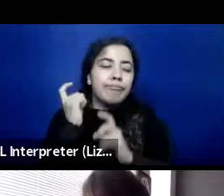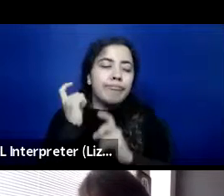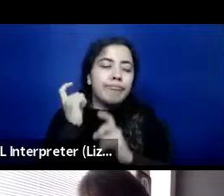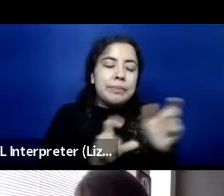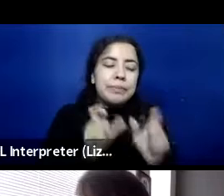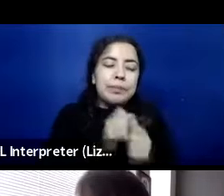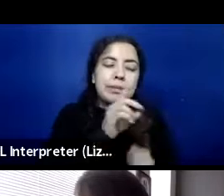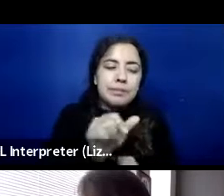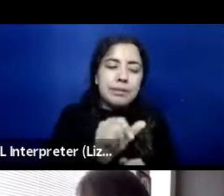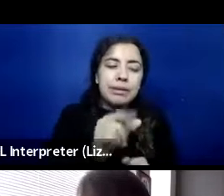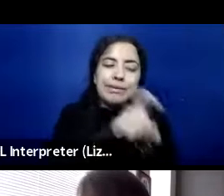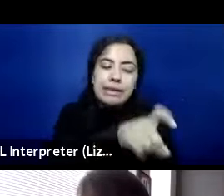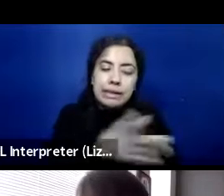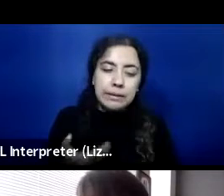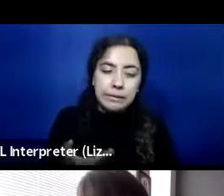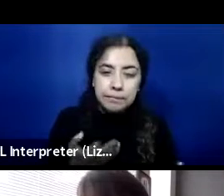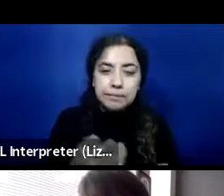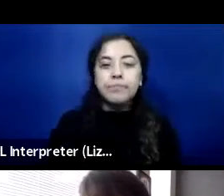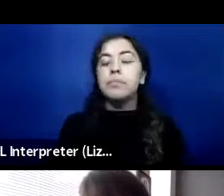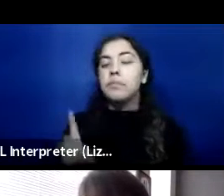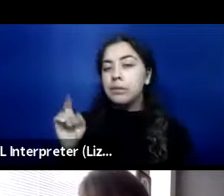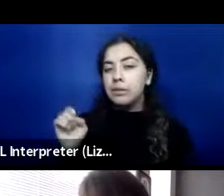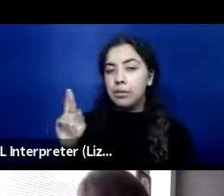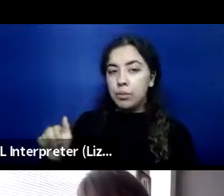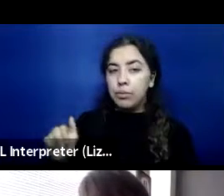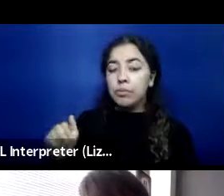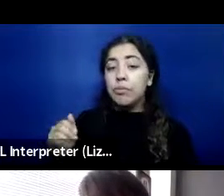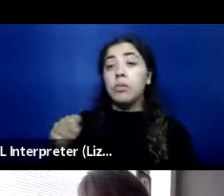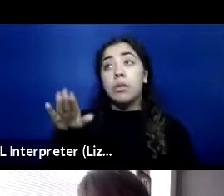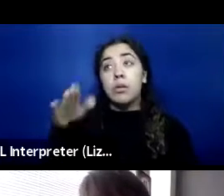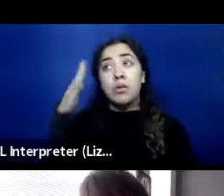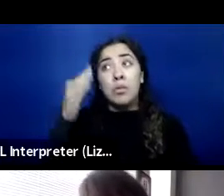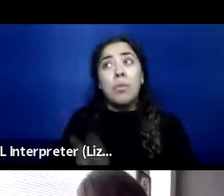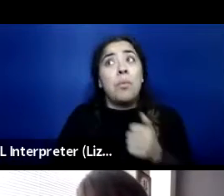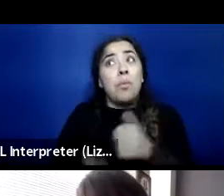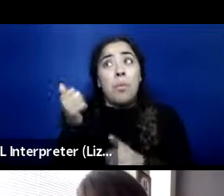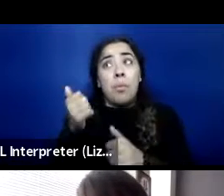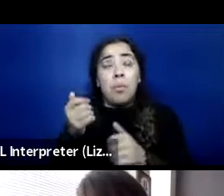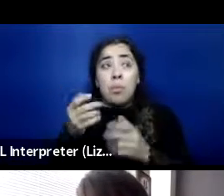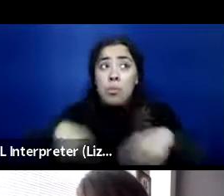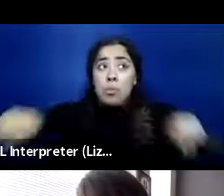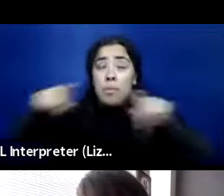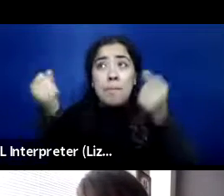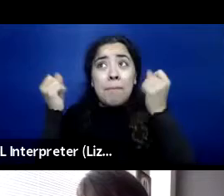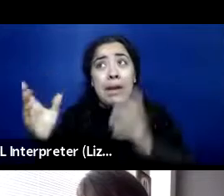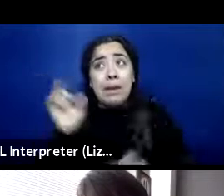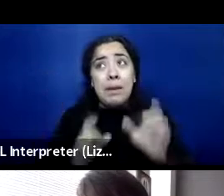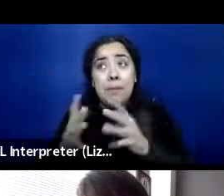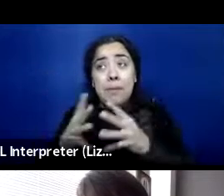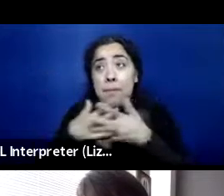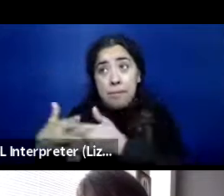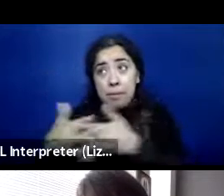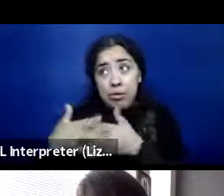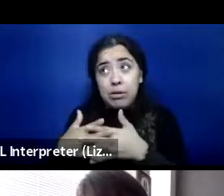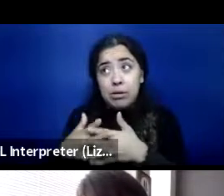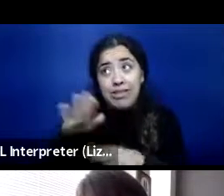for the first time ever as people with disabilities. I think that, you know, really identifying who you are,